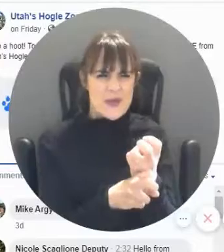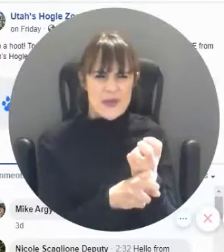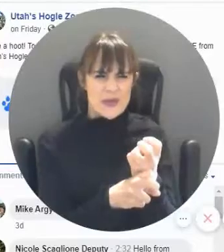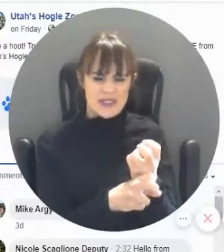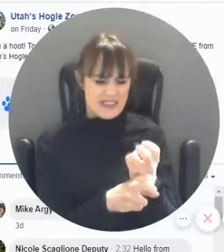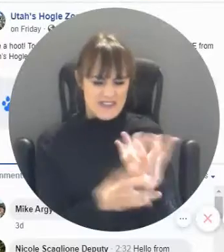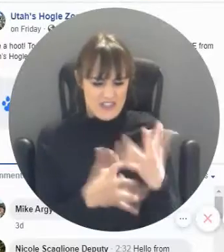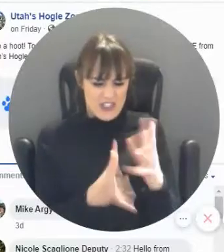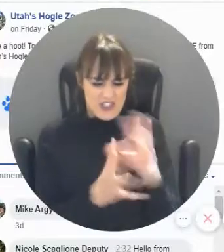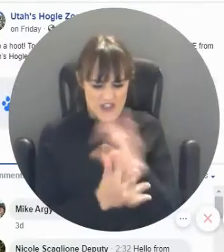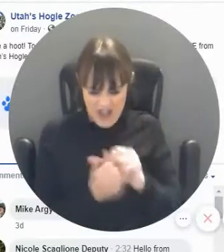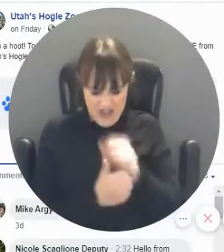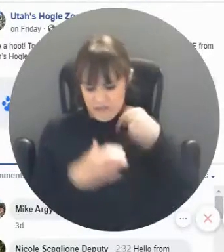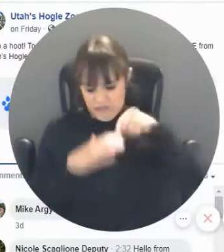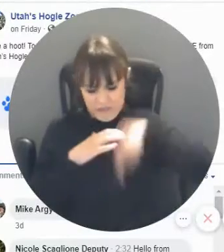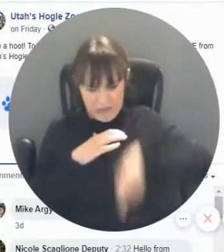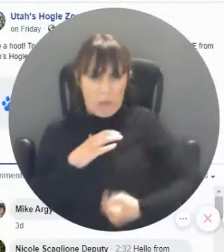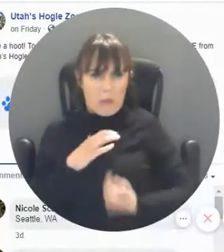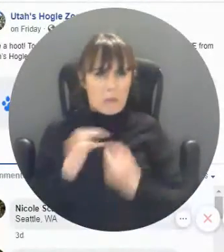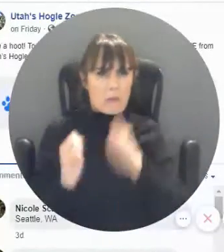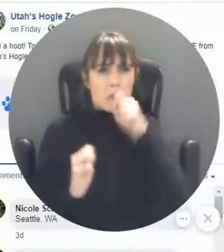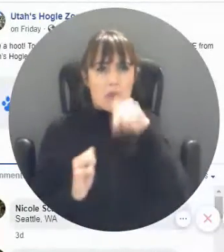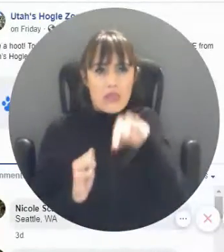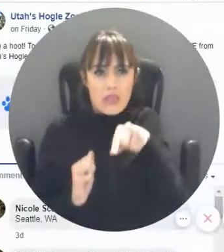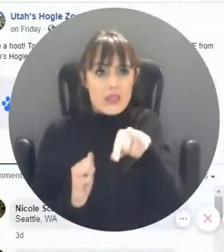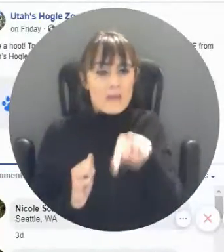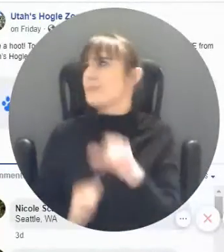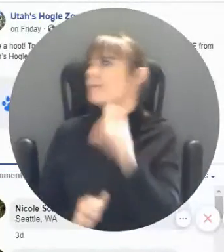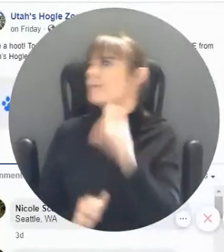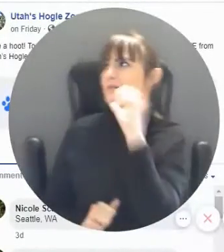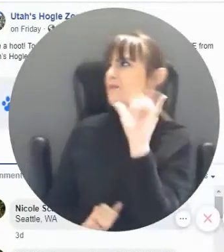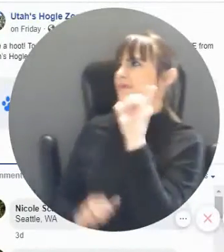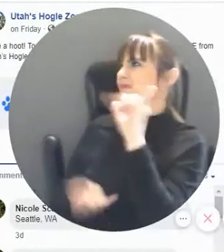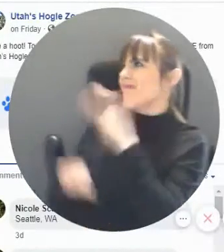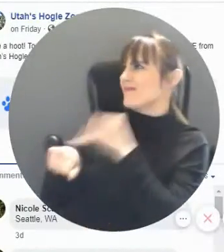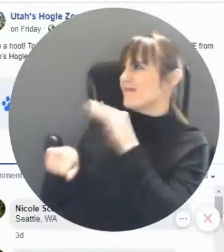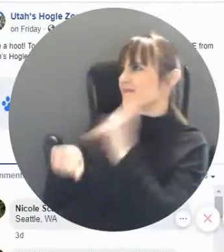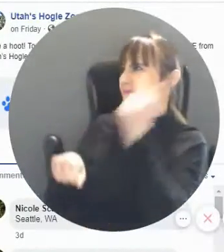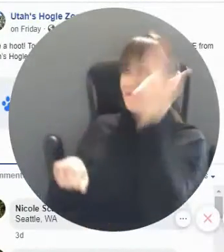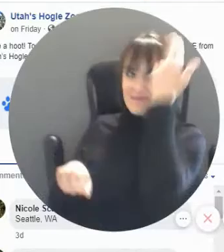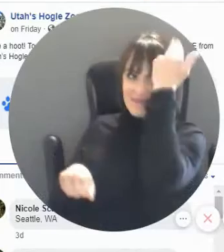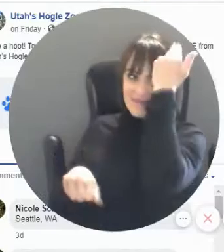Autumn: No, ha. It's not fun like that! So this guy actually doesn't have a ton of stuff.